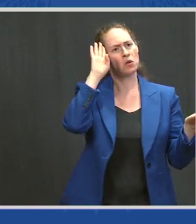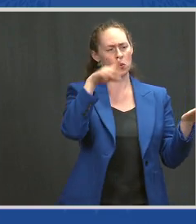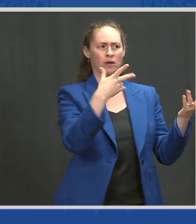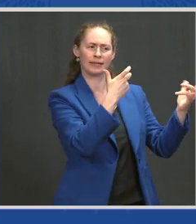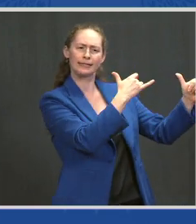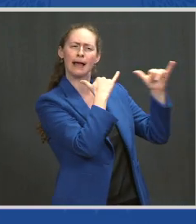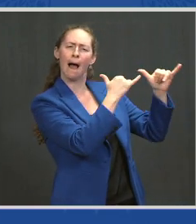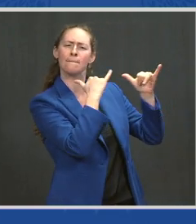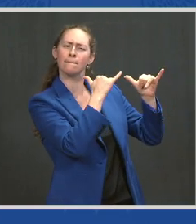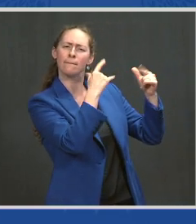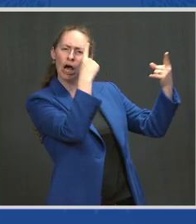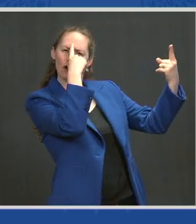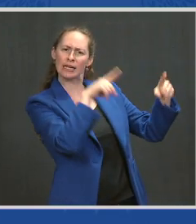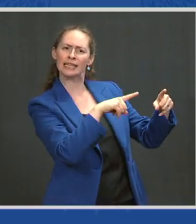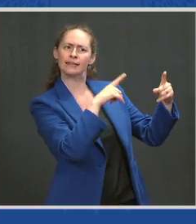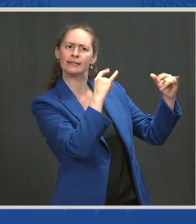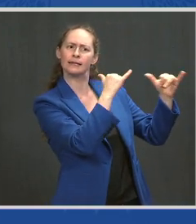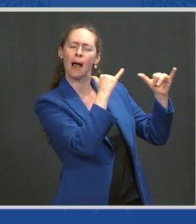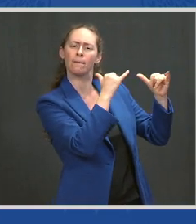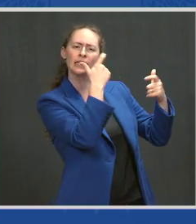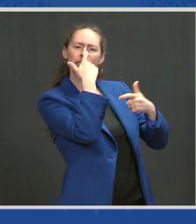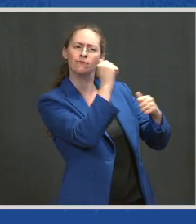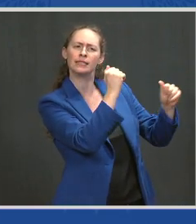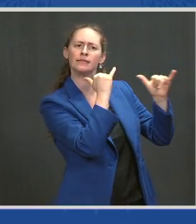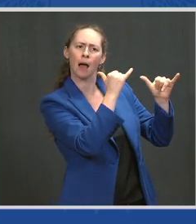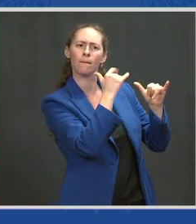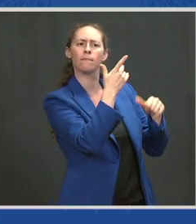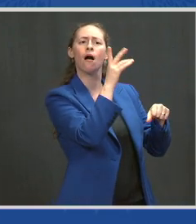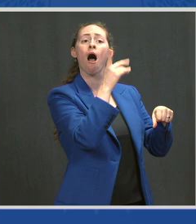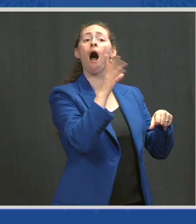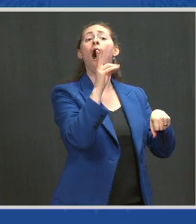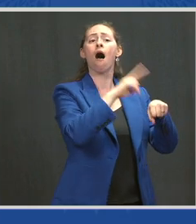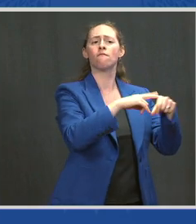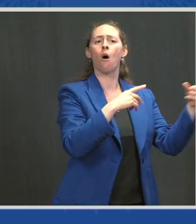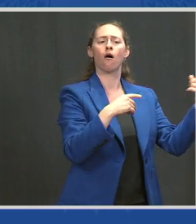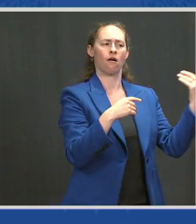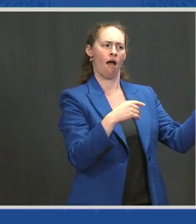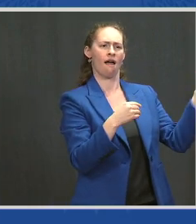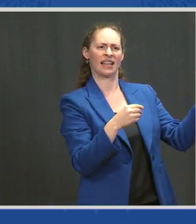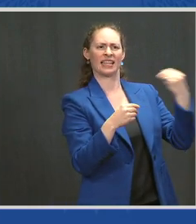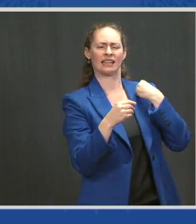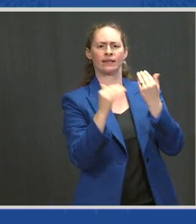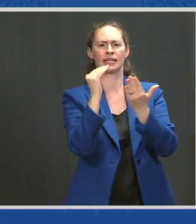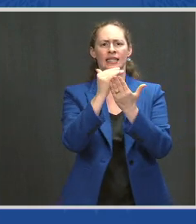they gave me a list of the people I'm going to call on. So, Jonathan, Associated Press.